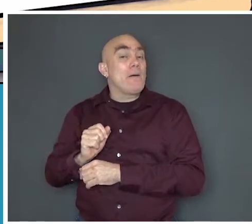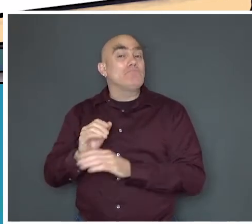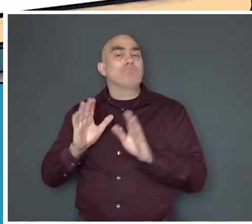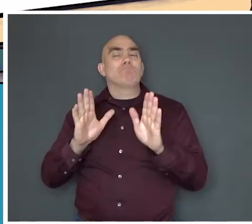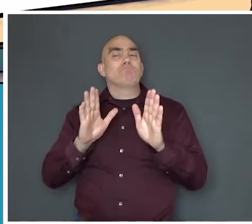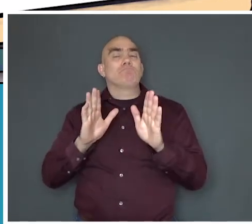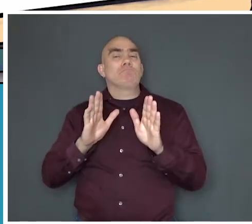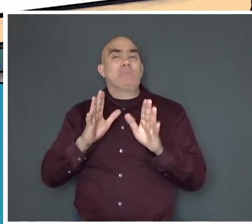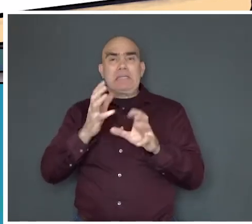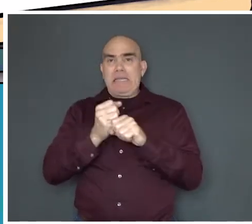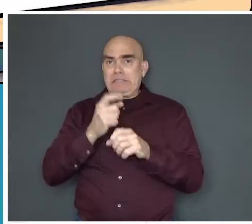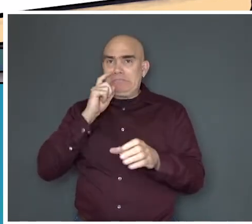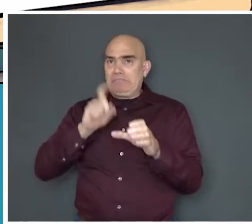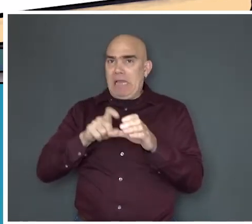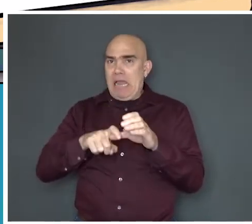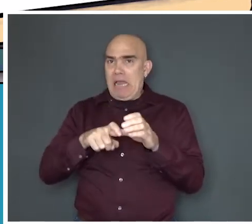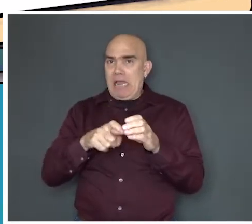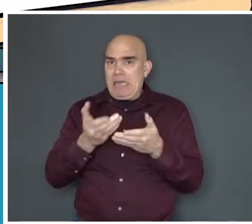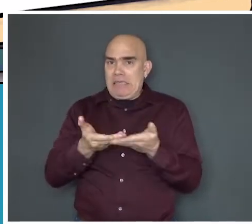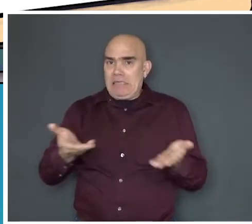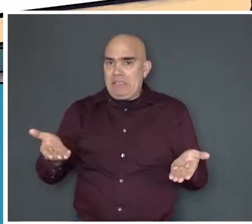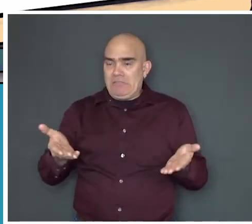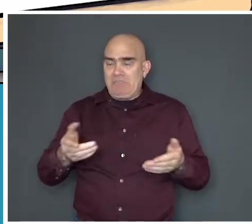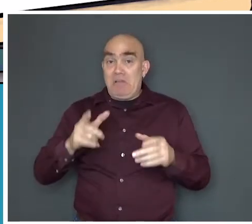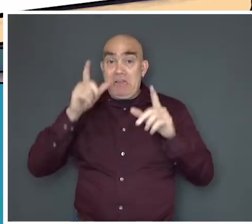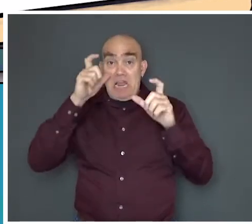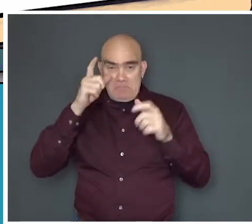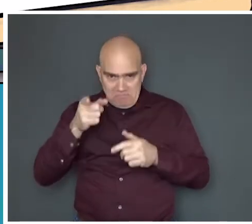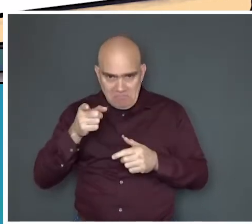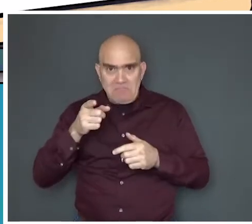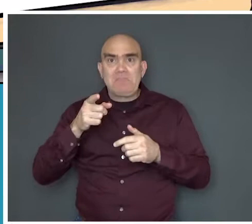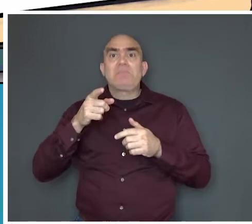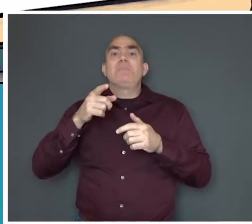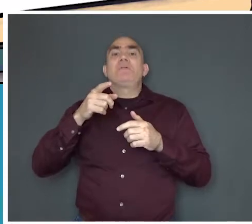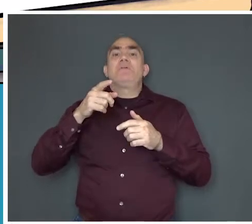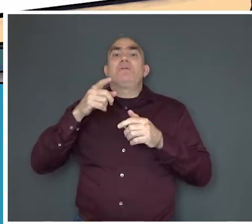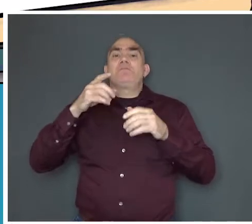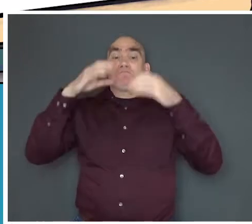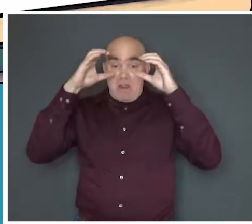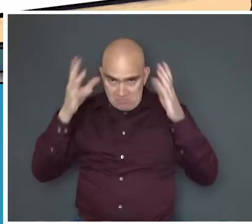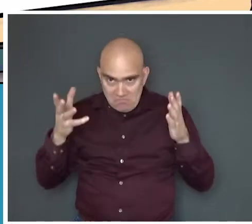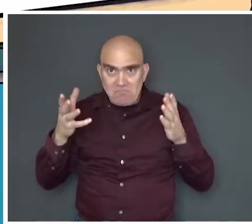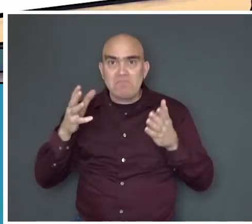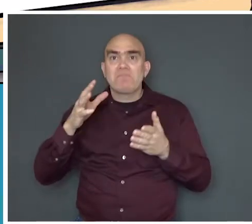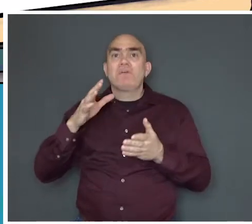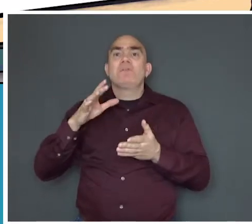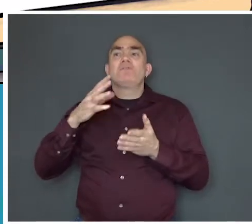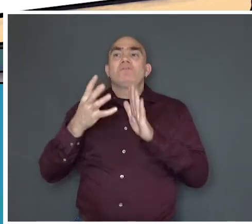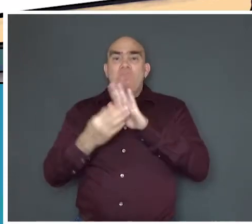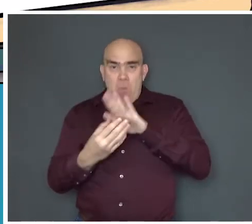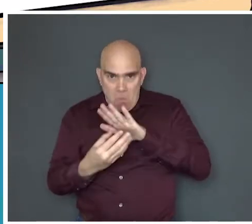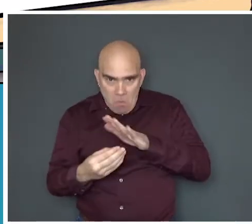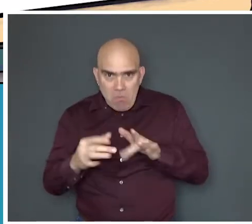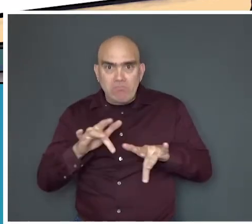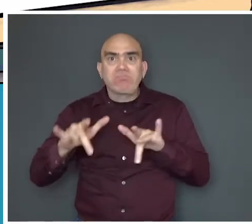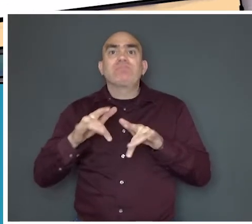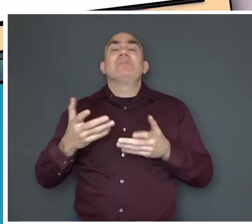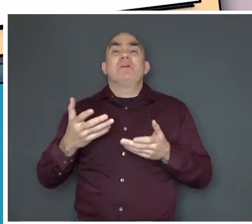Get spy gear. Camera, check. Binoculars, tape recorder, check. Night vision goggles.